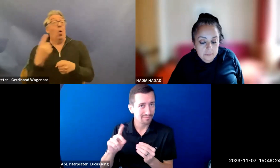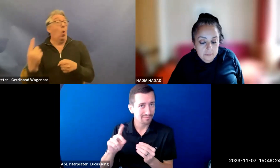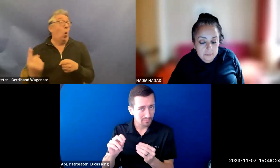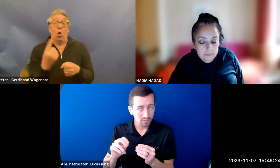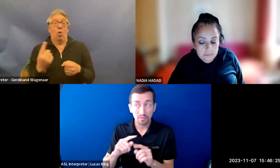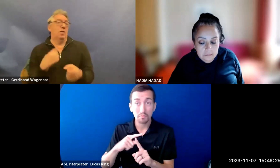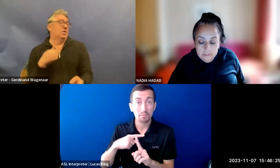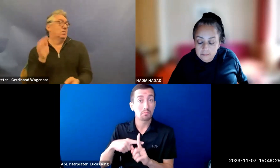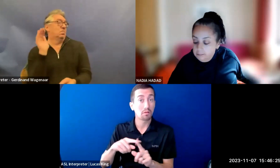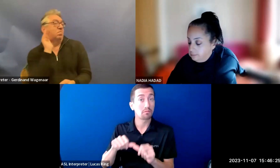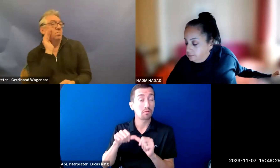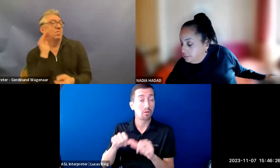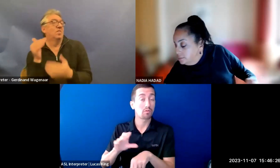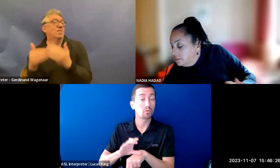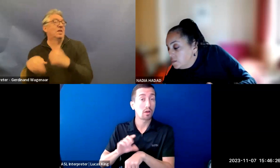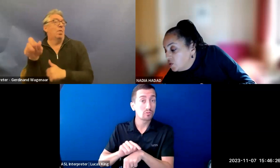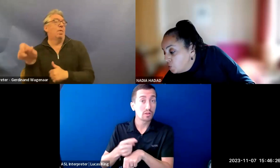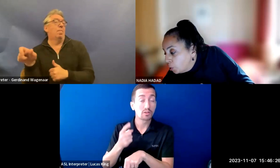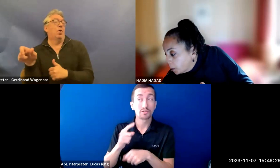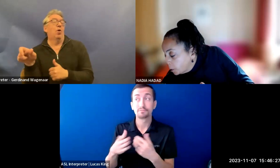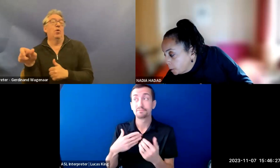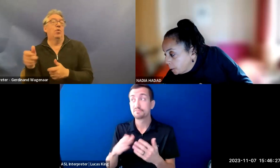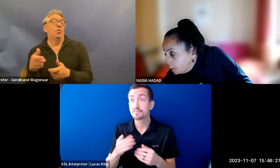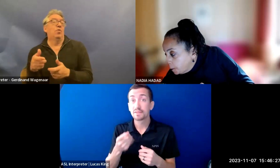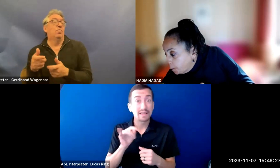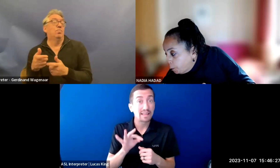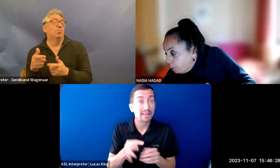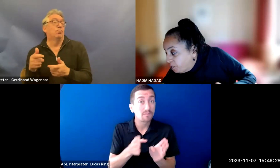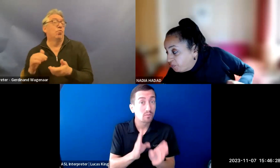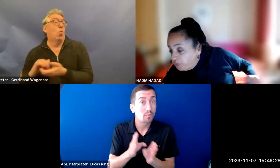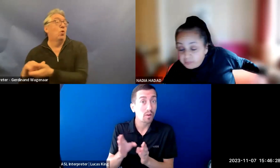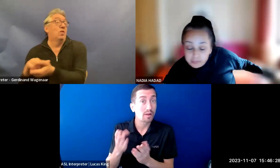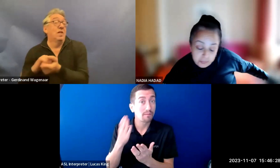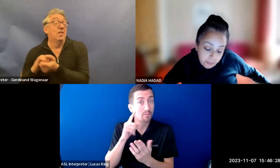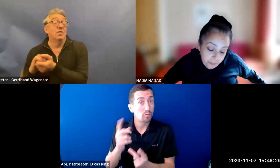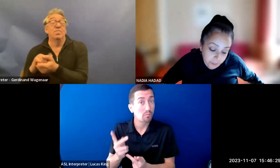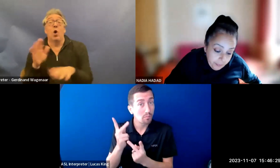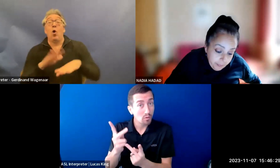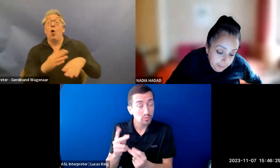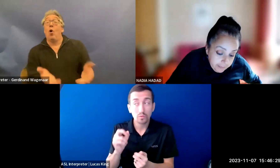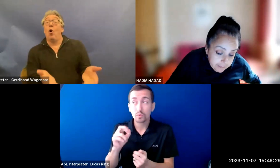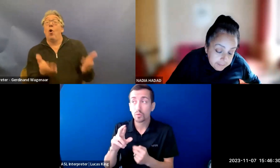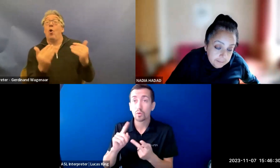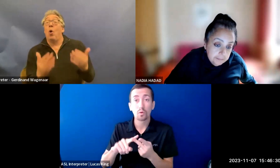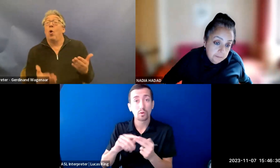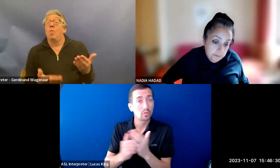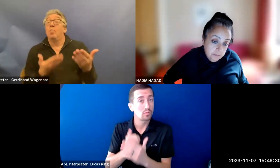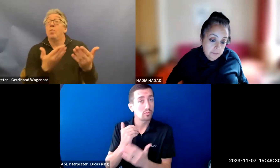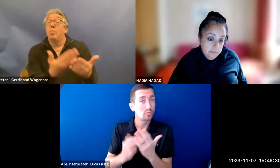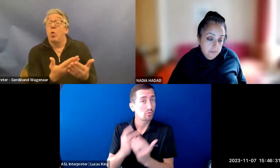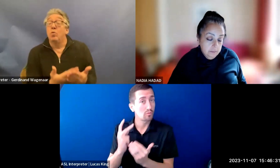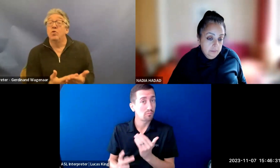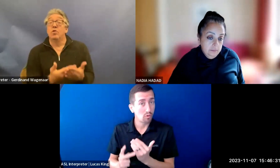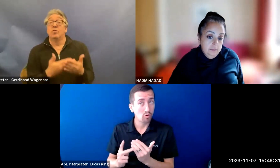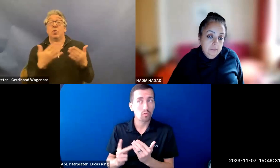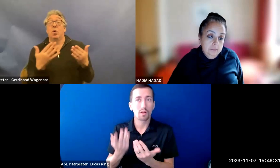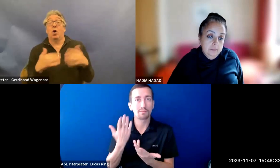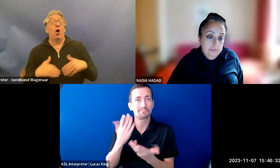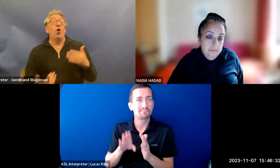be them for preparation of calls for proposals and the formulation of our new programs.